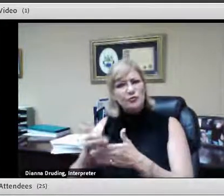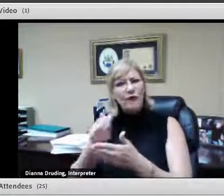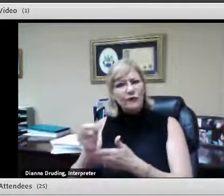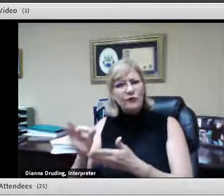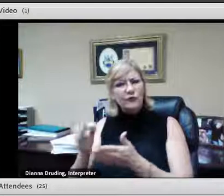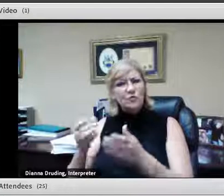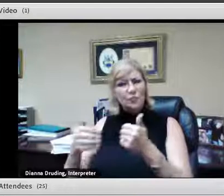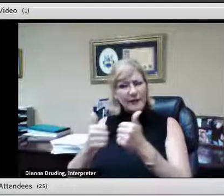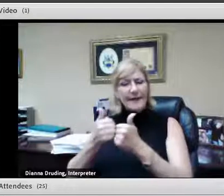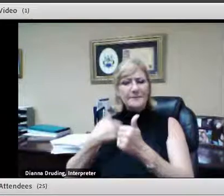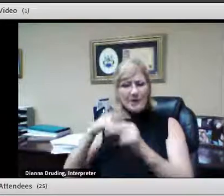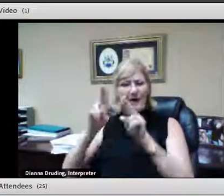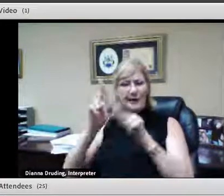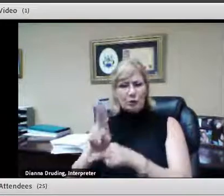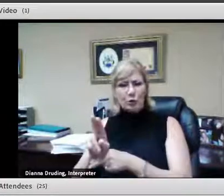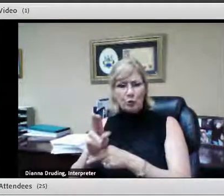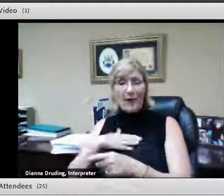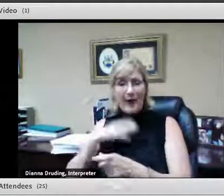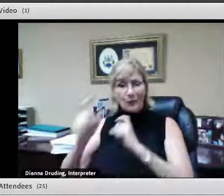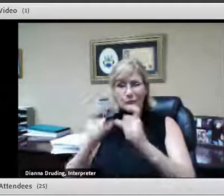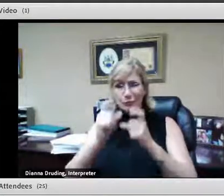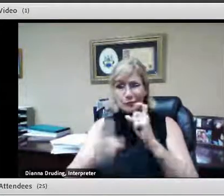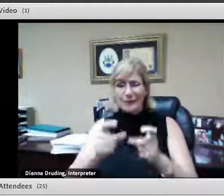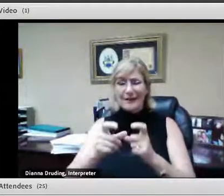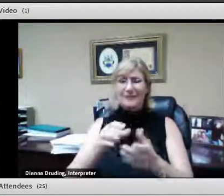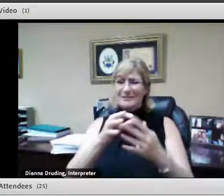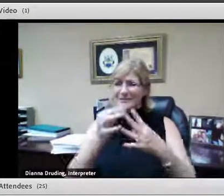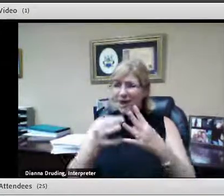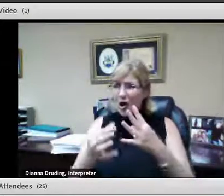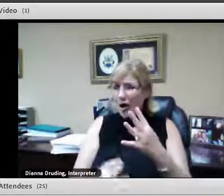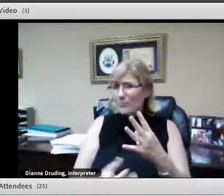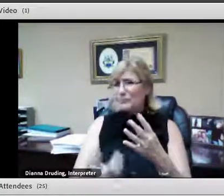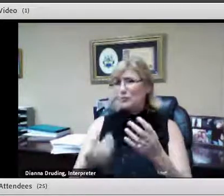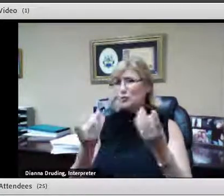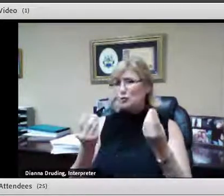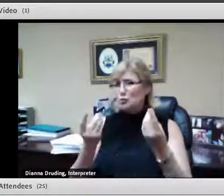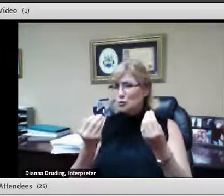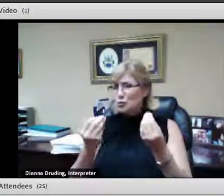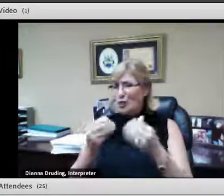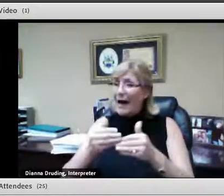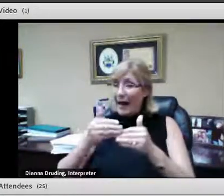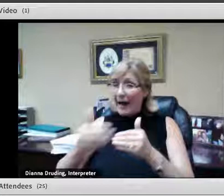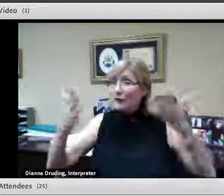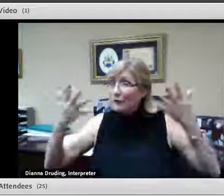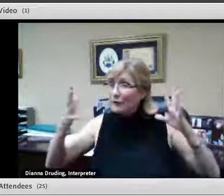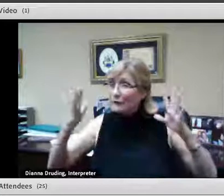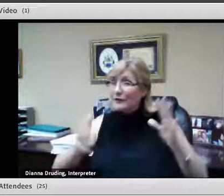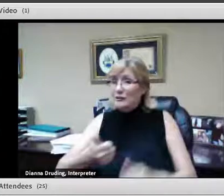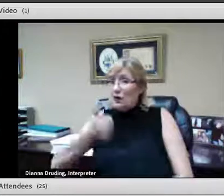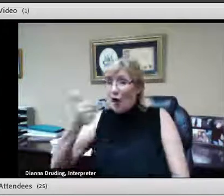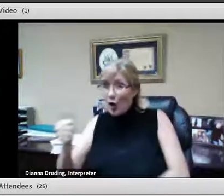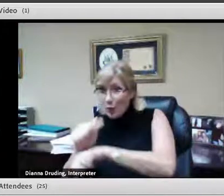I would give a lot of these games as options to do after they've finished other work or a project,